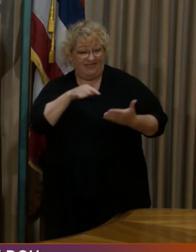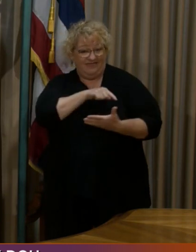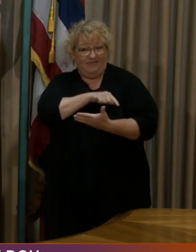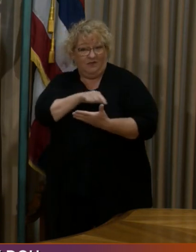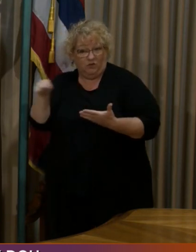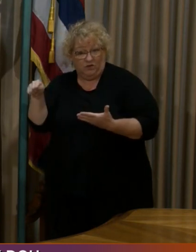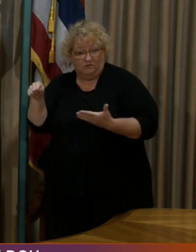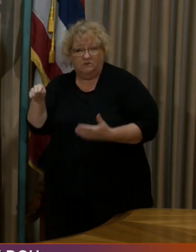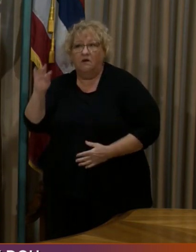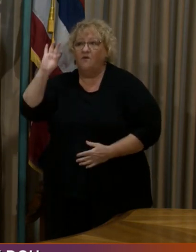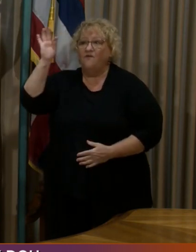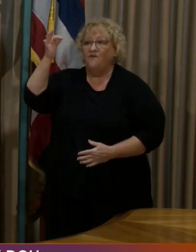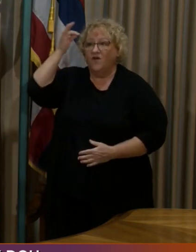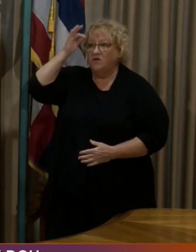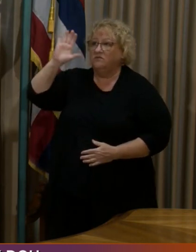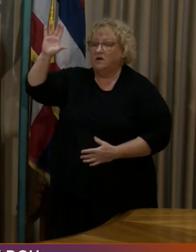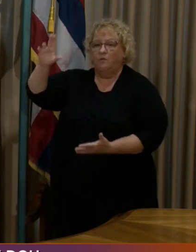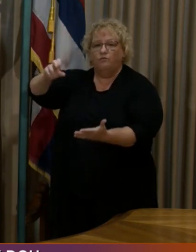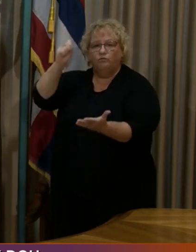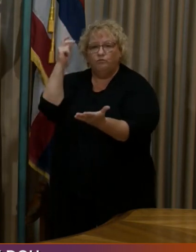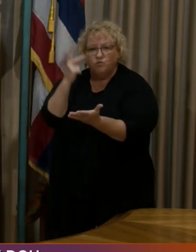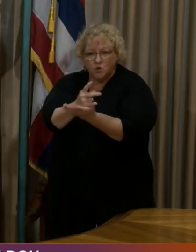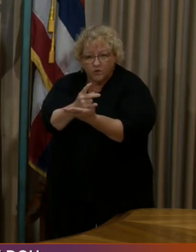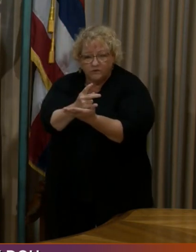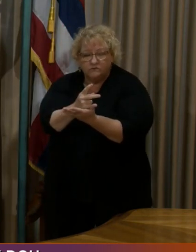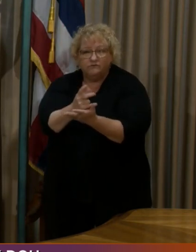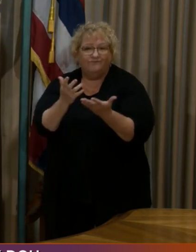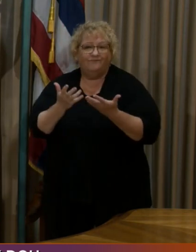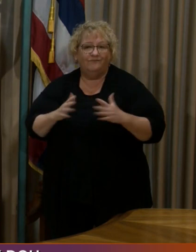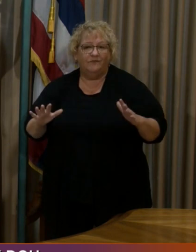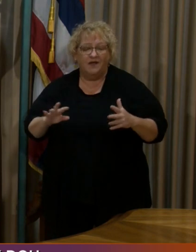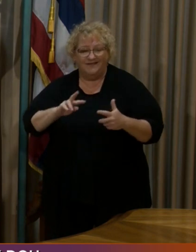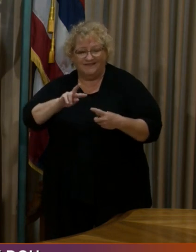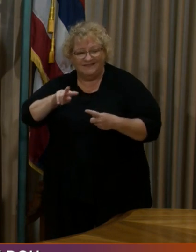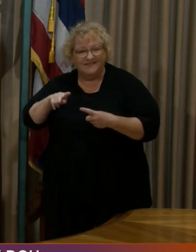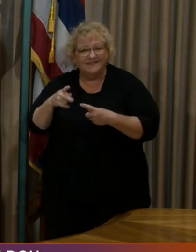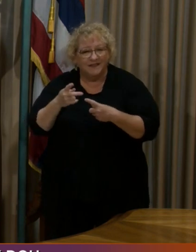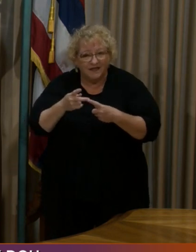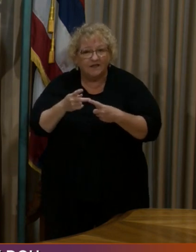KIMBLE. I WANT TO ANNOUNCE THAT THIS